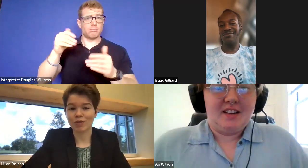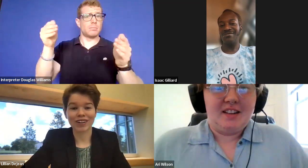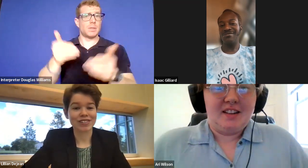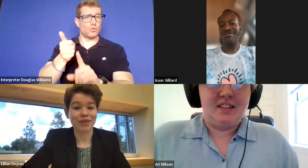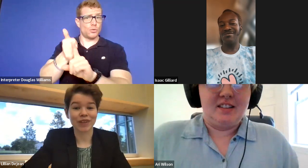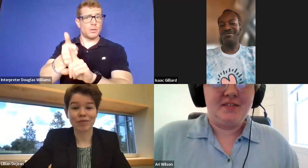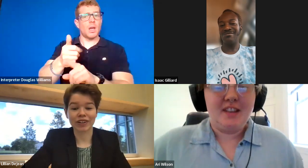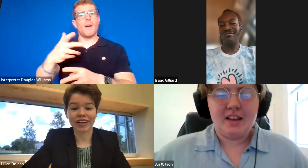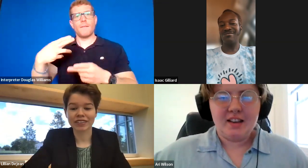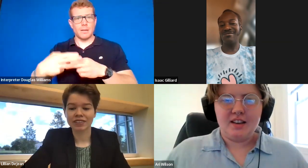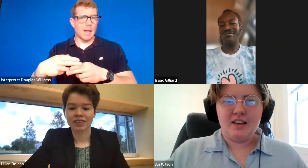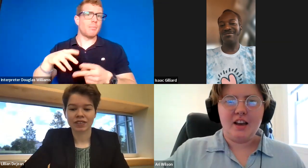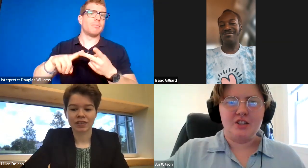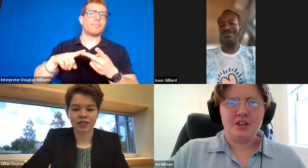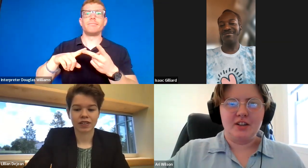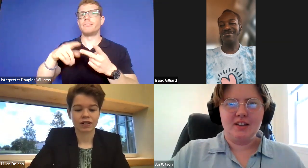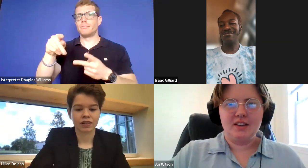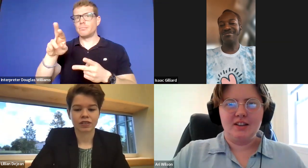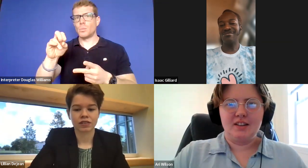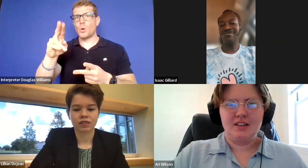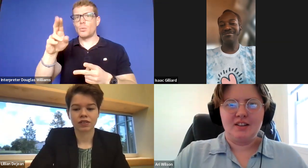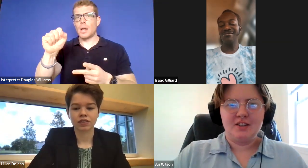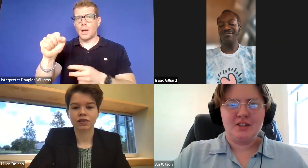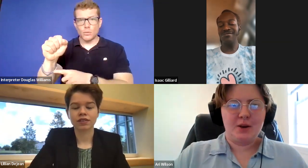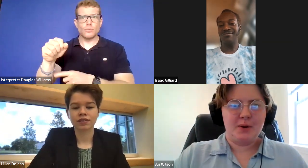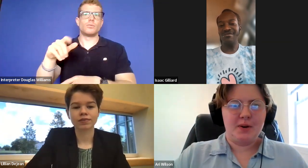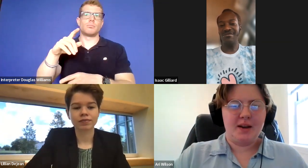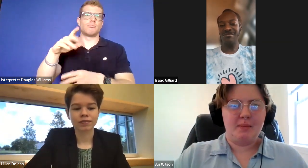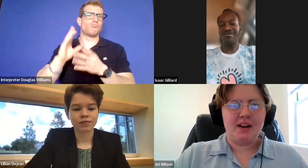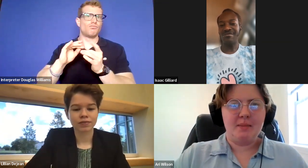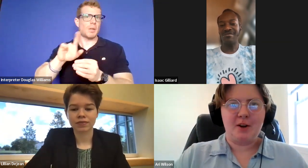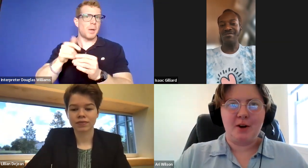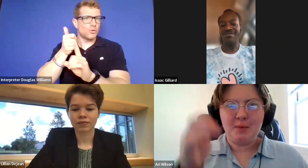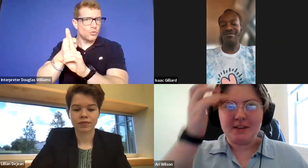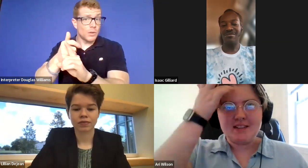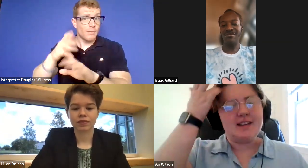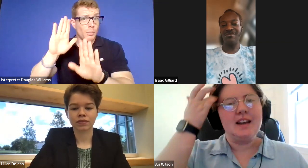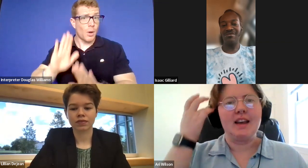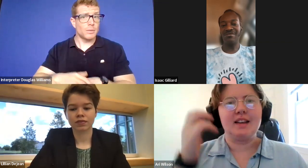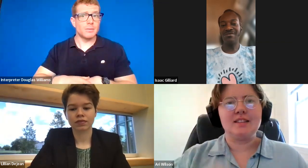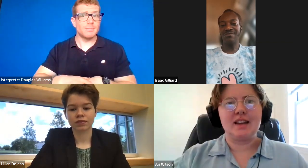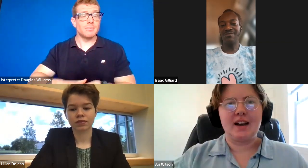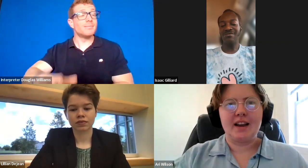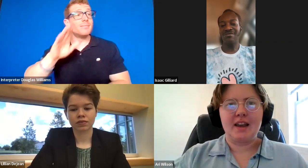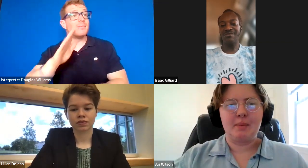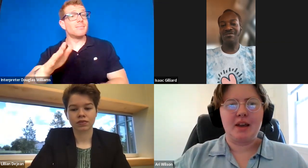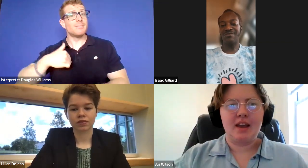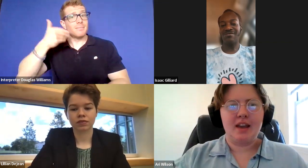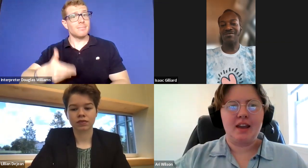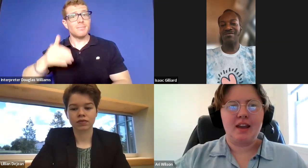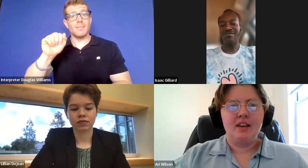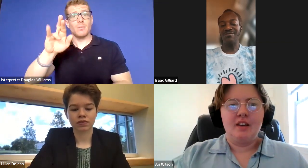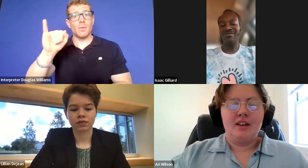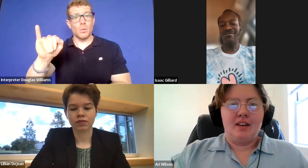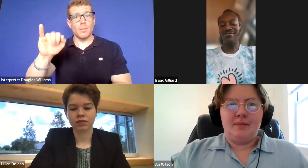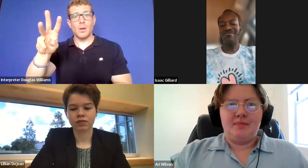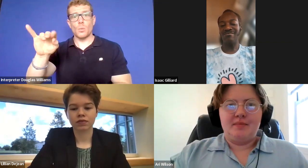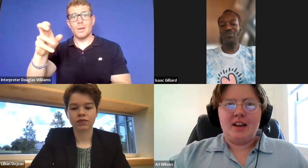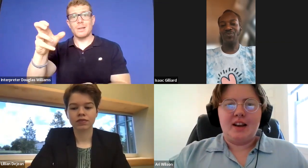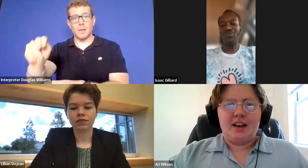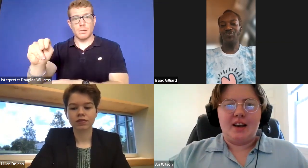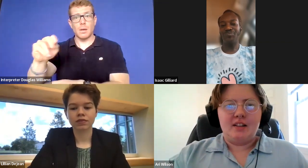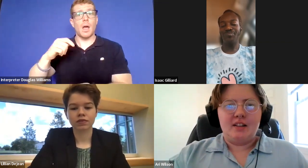Tell us a little bit about yourself That'd. be great so my name is Ari Wilson, and I am a Trans.